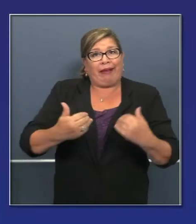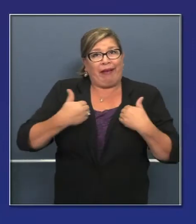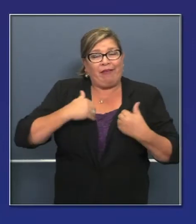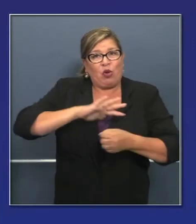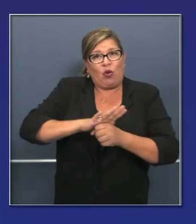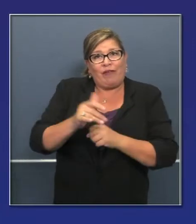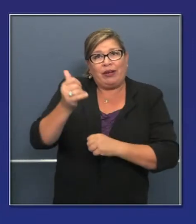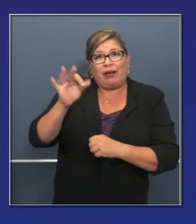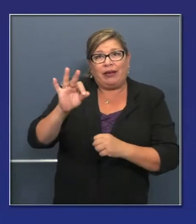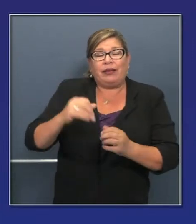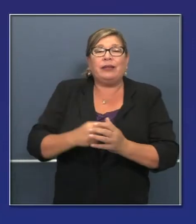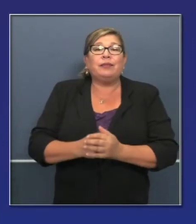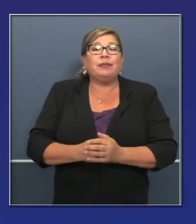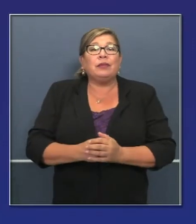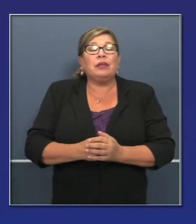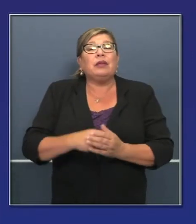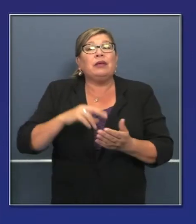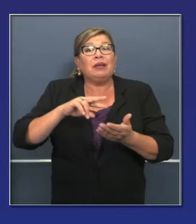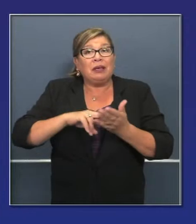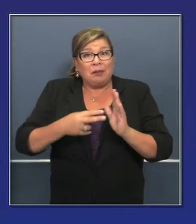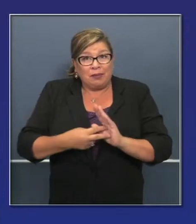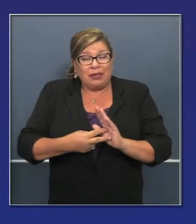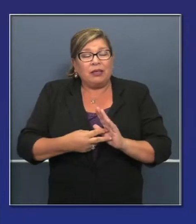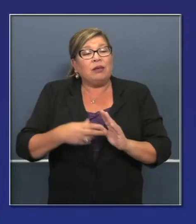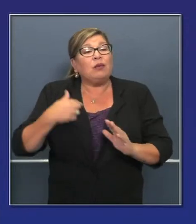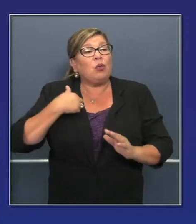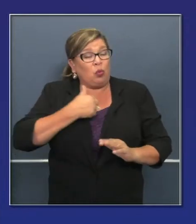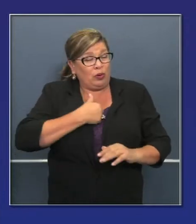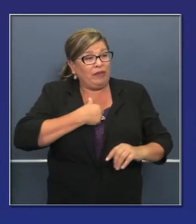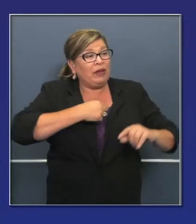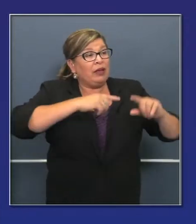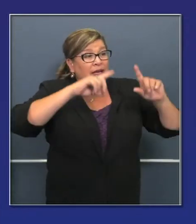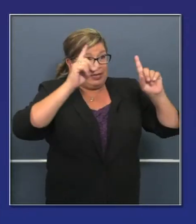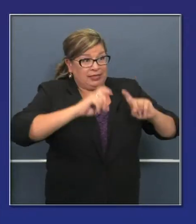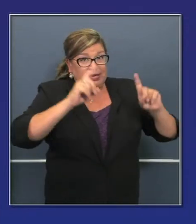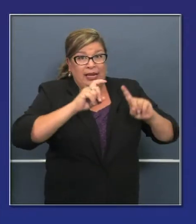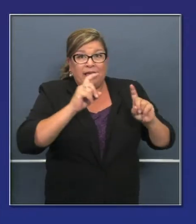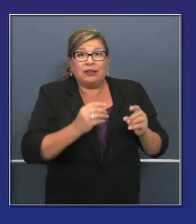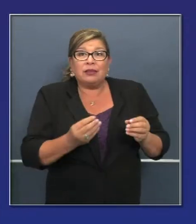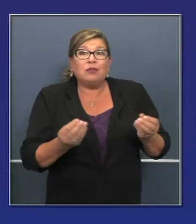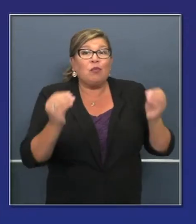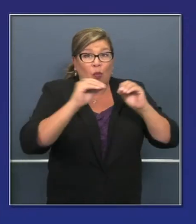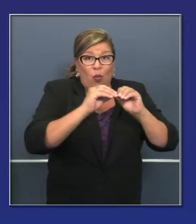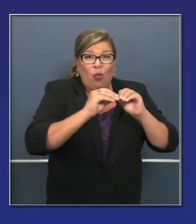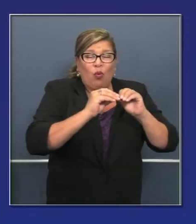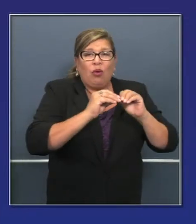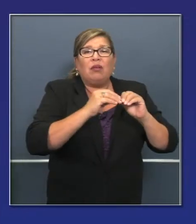but the increase in the total number of tests and while that's absolutely true we not only